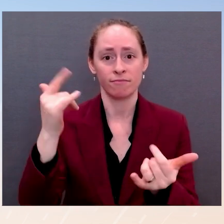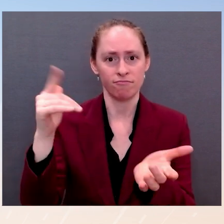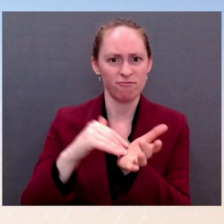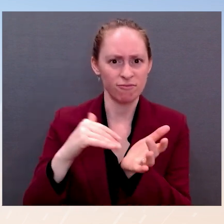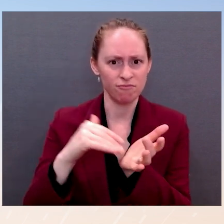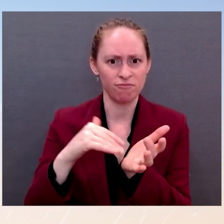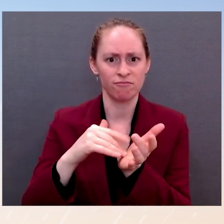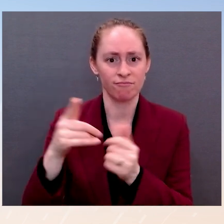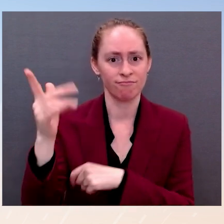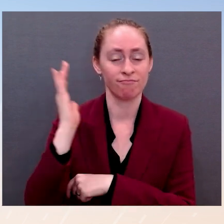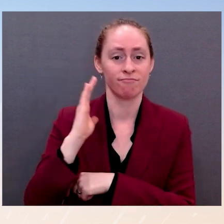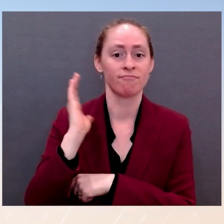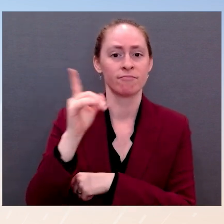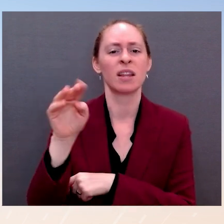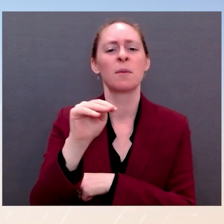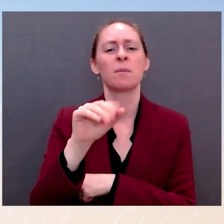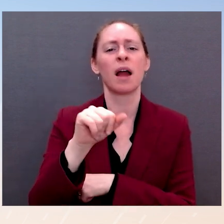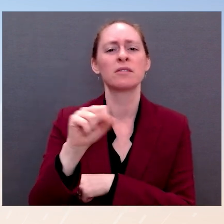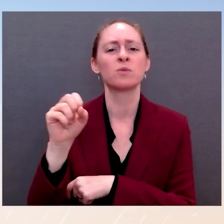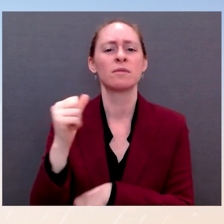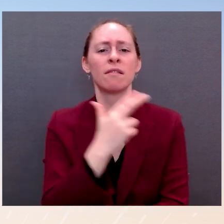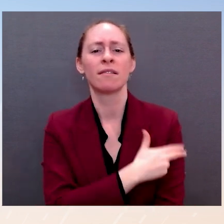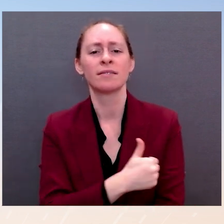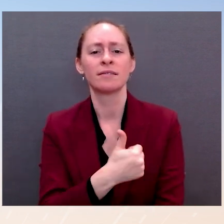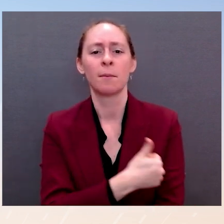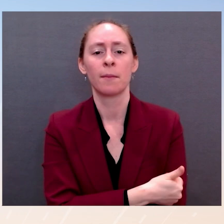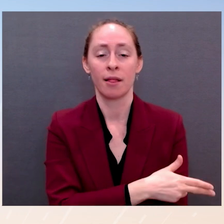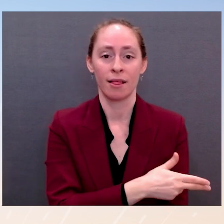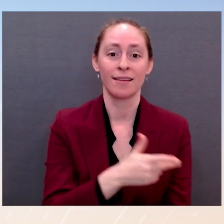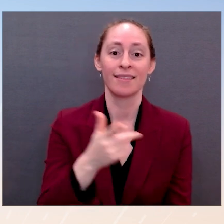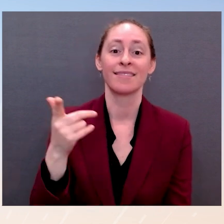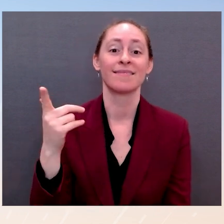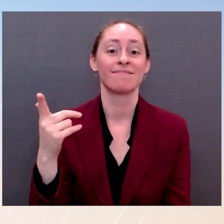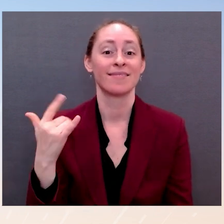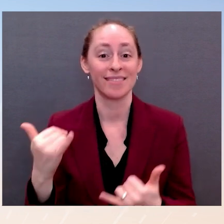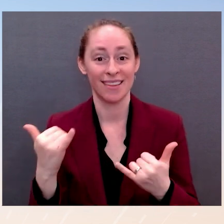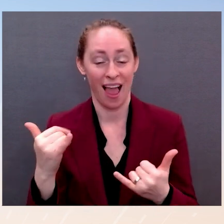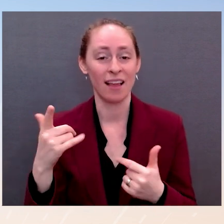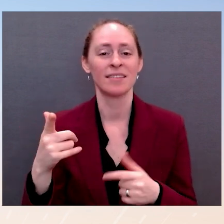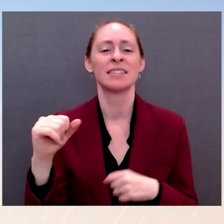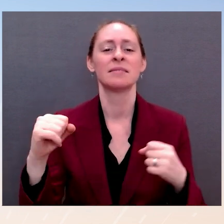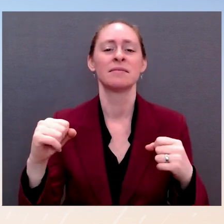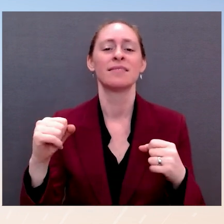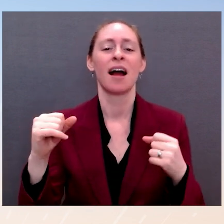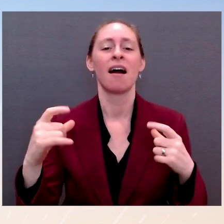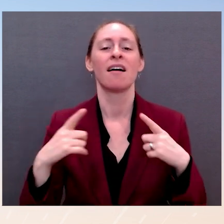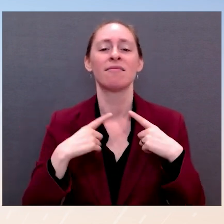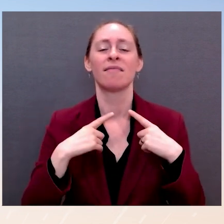and former chief resident at Massachusetts General Hospital. He's on a sabbatical from Harvard, where he duly appointed